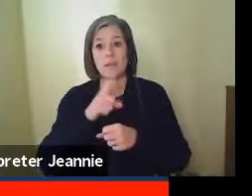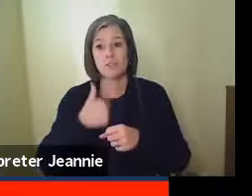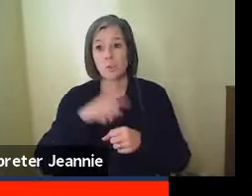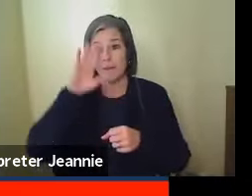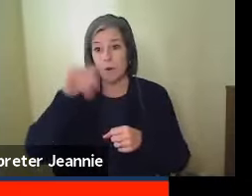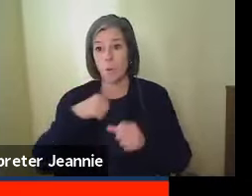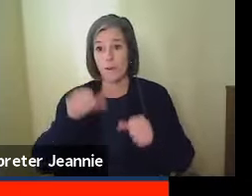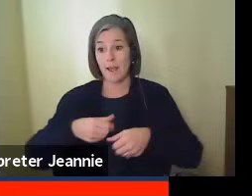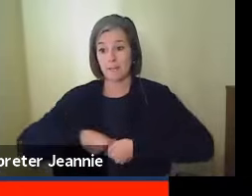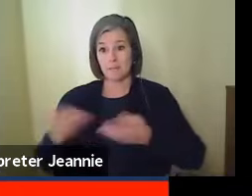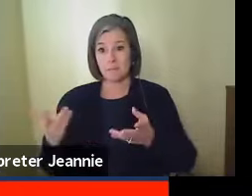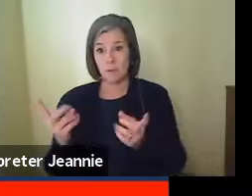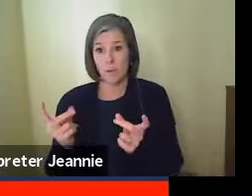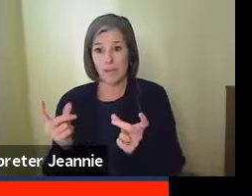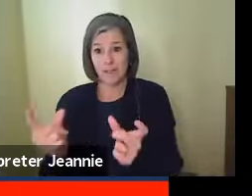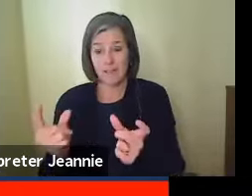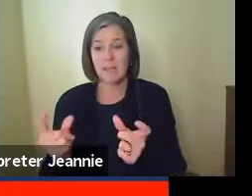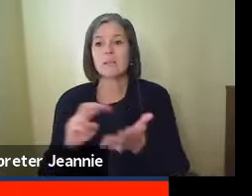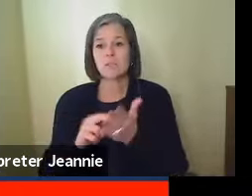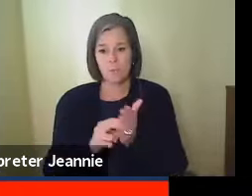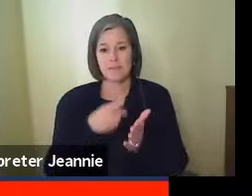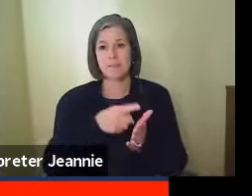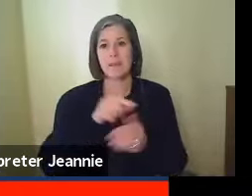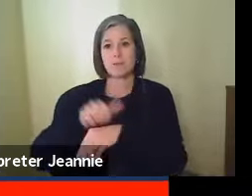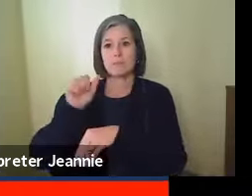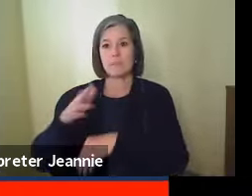So they are going to hospitals that have very large staff where we know